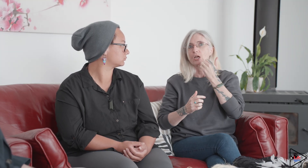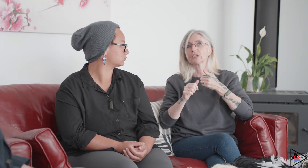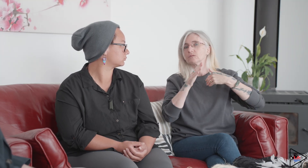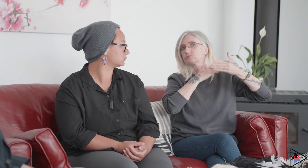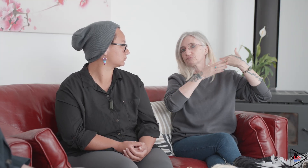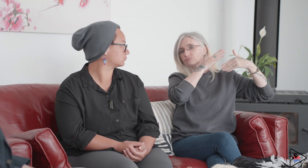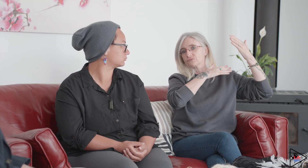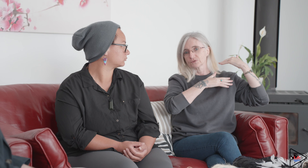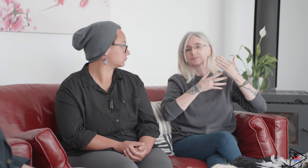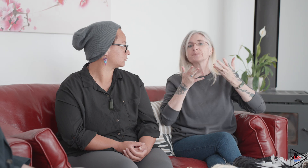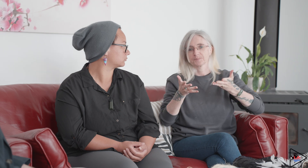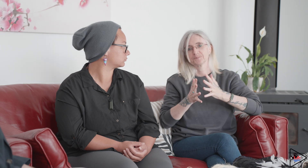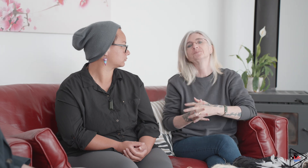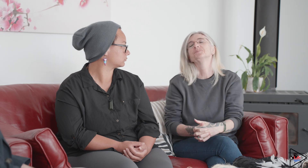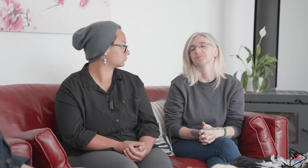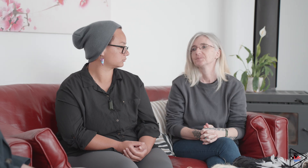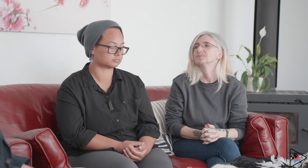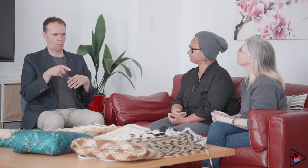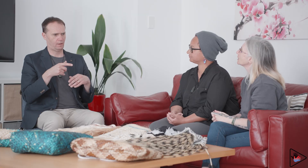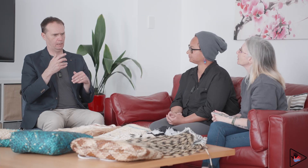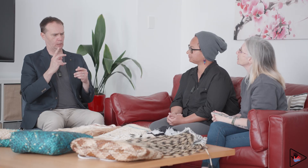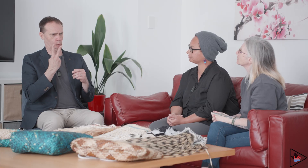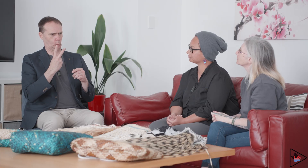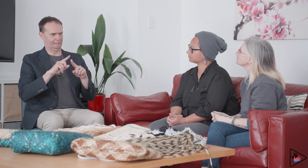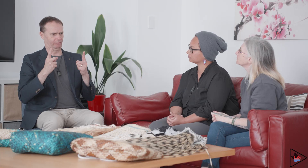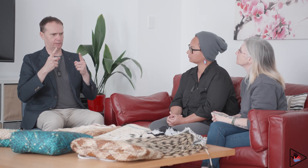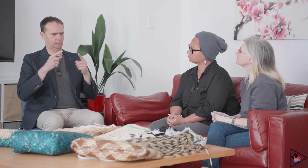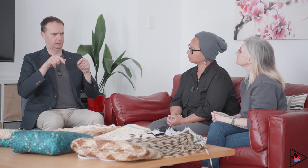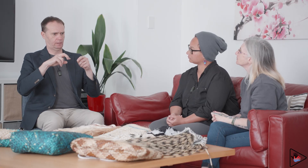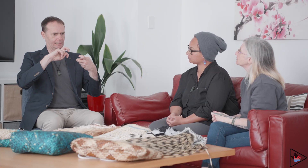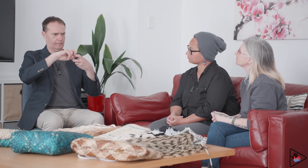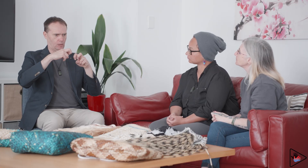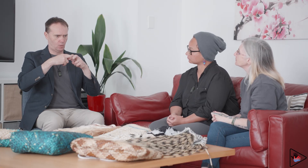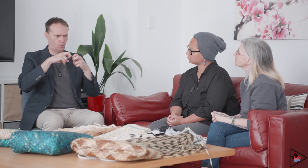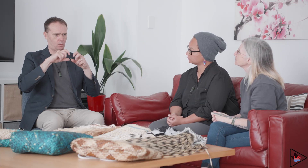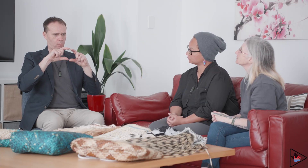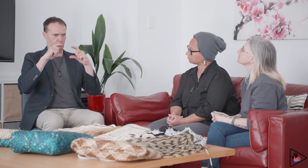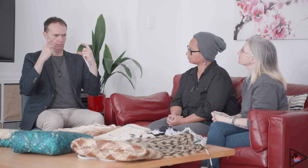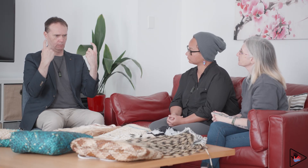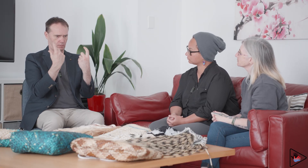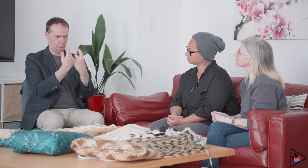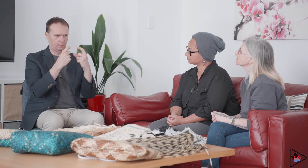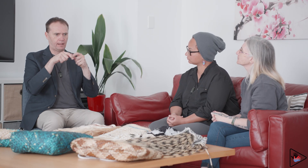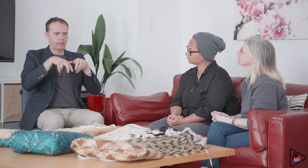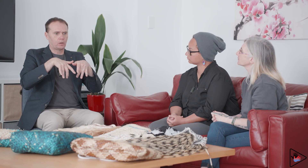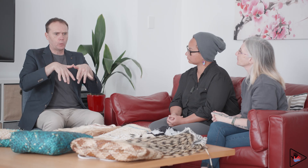relevant to your whakapapa. And I can see that there are two parts here. The waistband and then